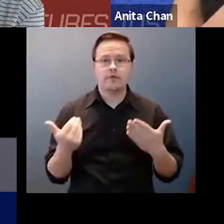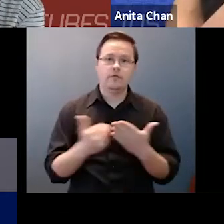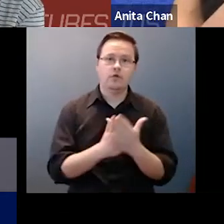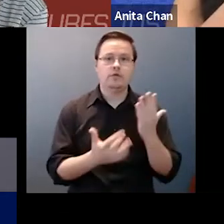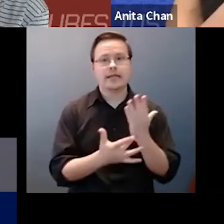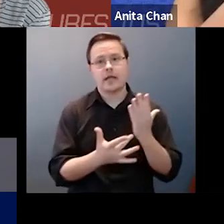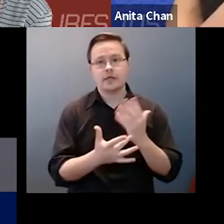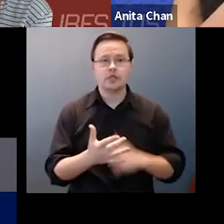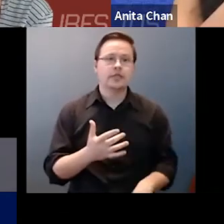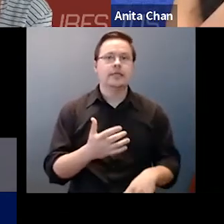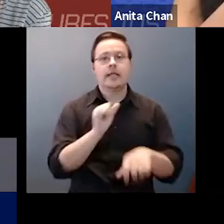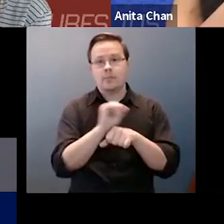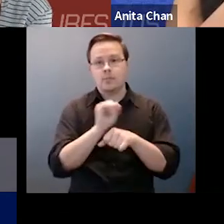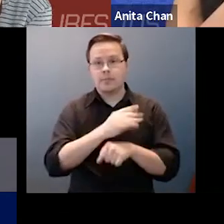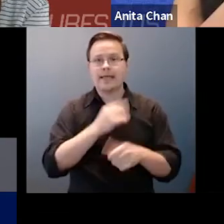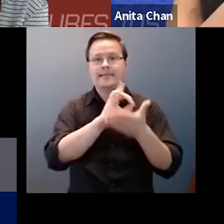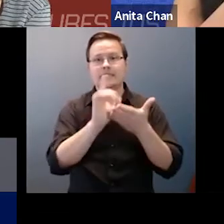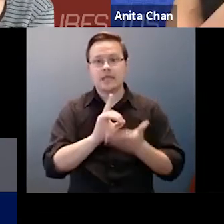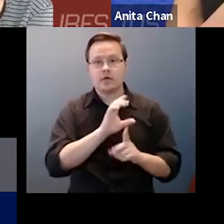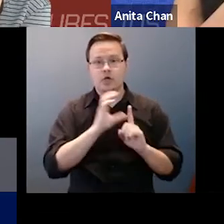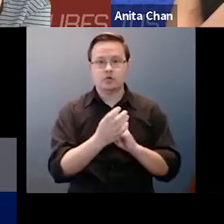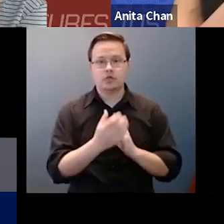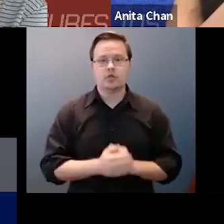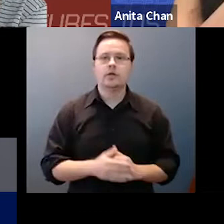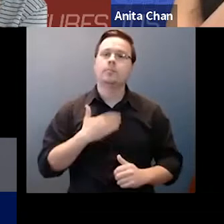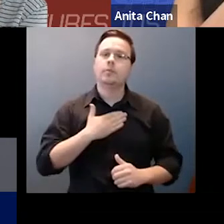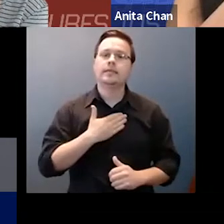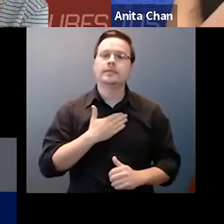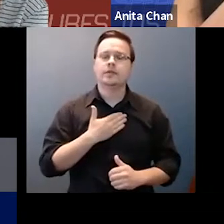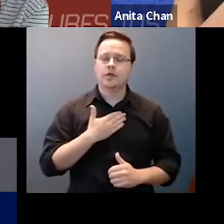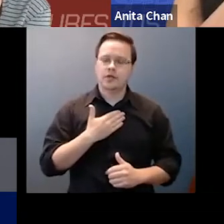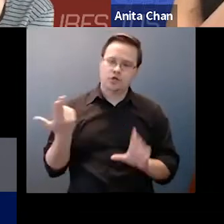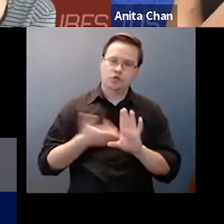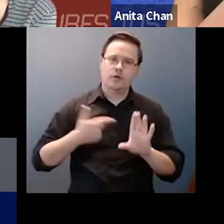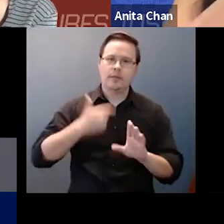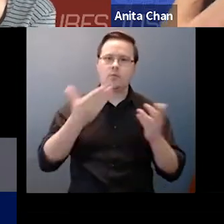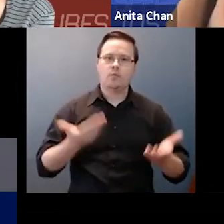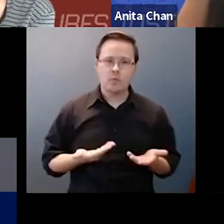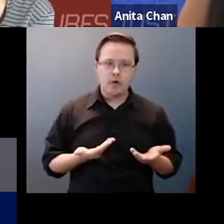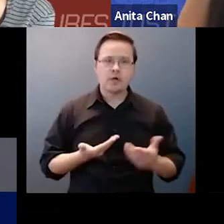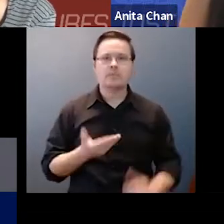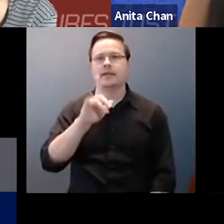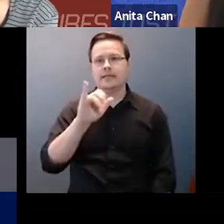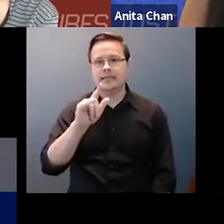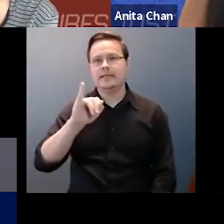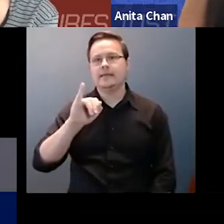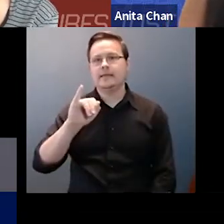Please join me in welcoming in welcoming Dr. slowly running. Lilly, the floor is yours. All right.